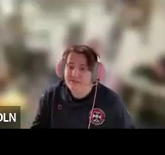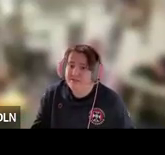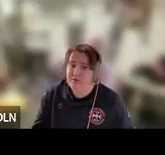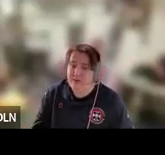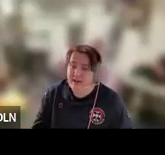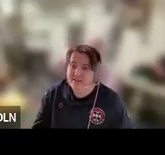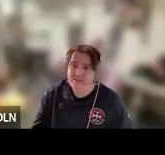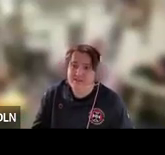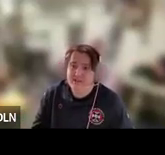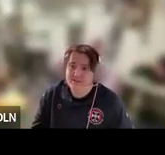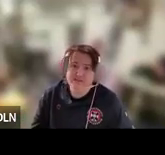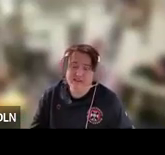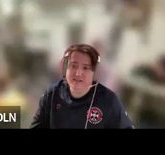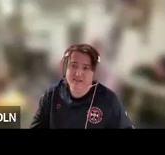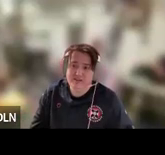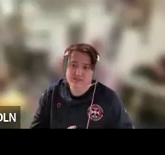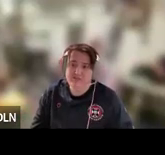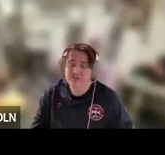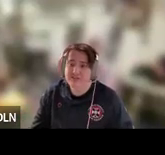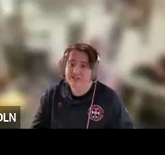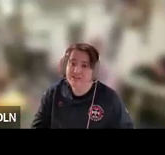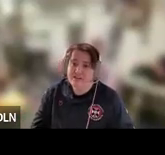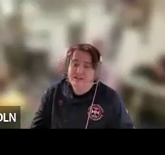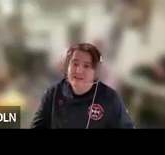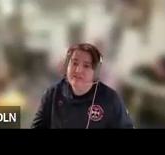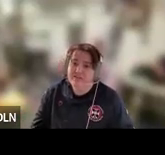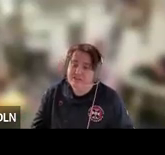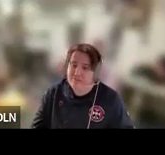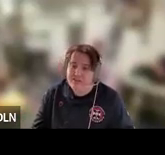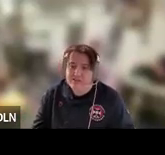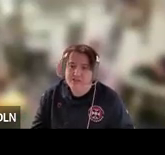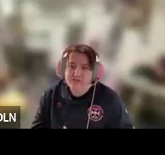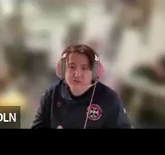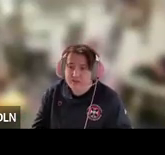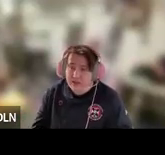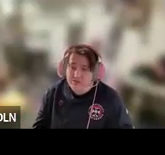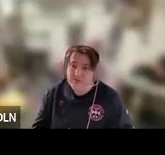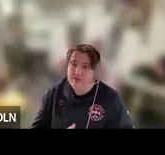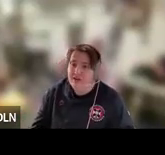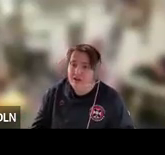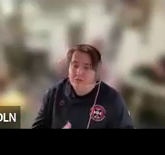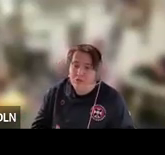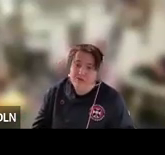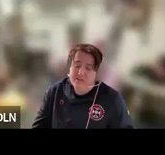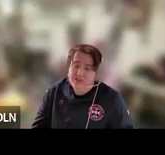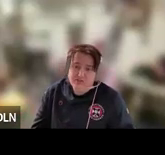And I saw some people asking to make changes in their university. Even if you're just making a change for yourself or the